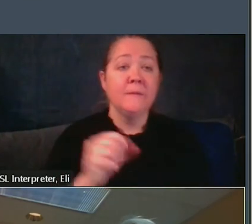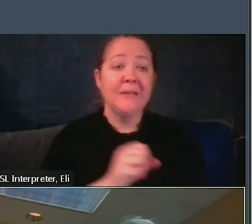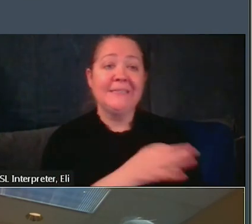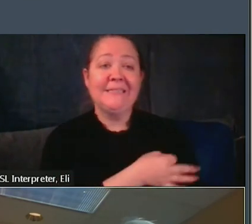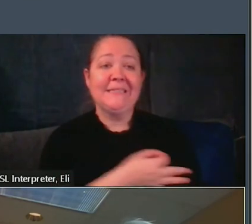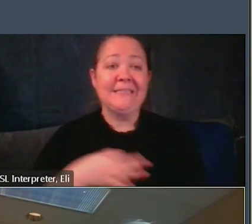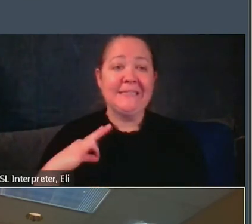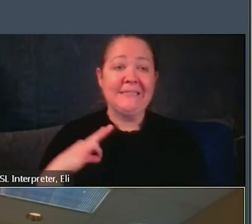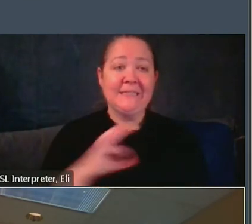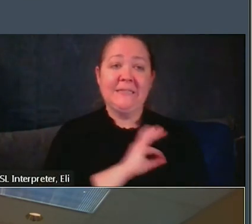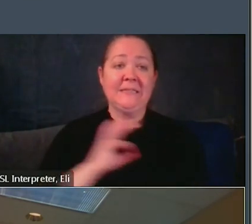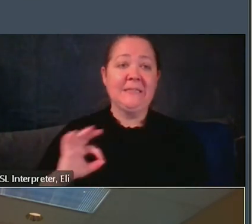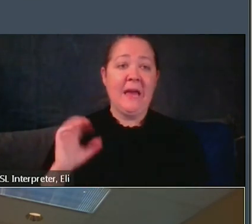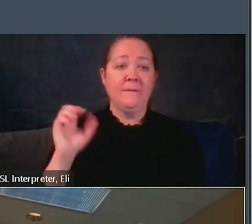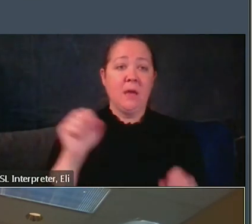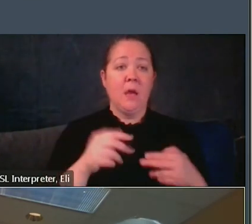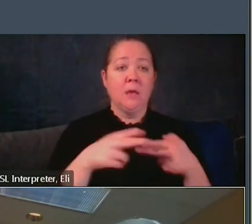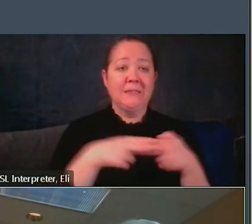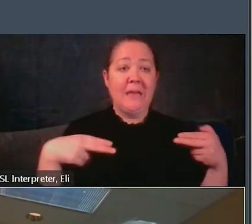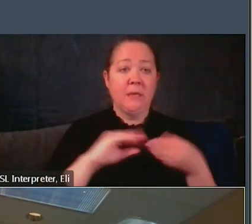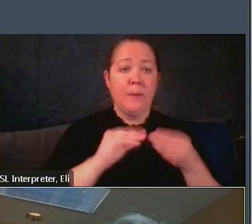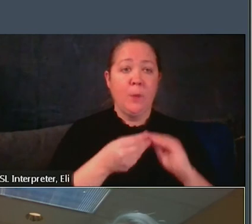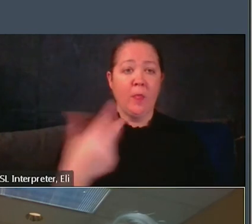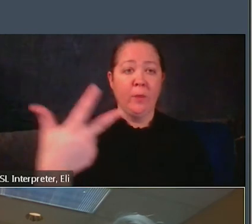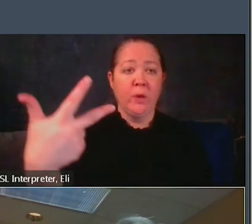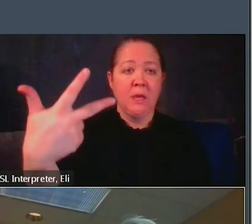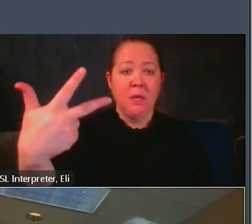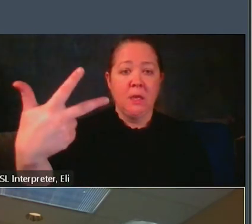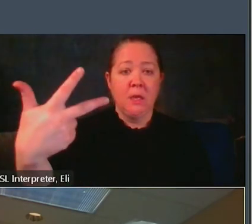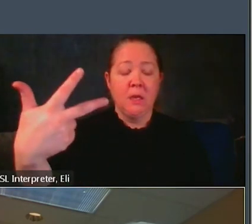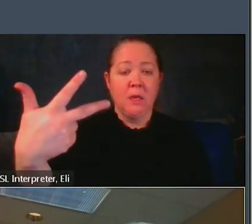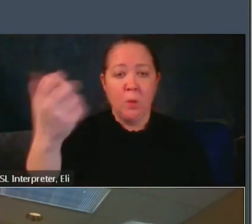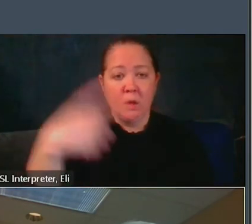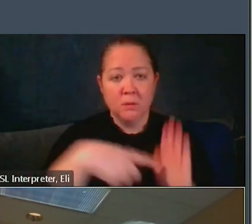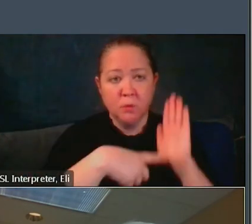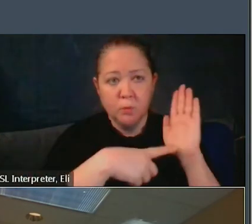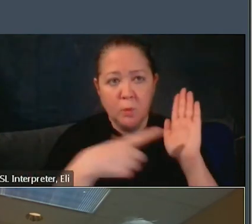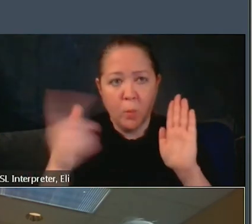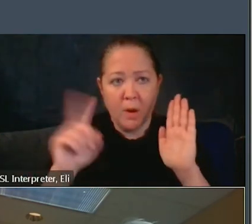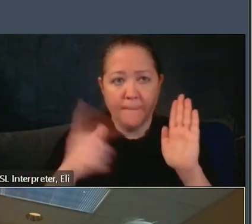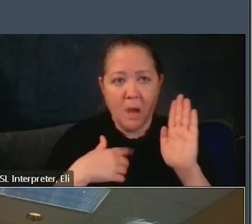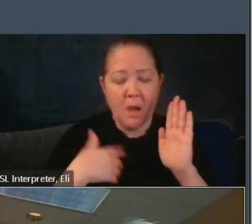resigned. Please. Regina Brian lives right across the street at 600 chance